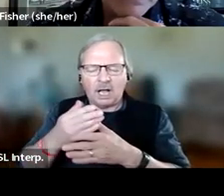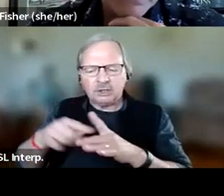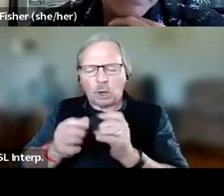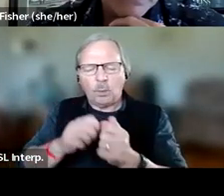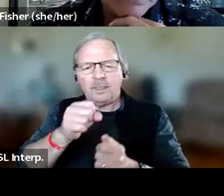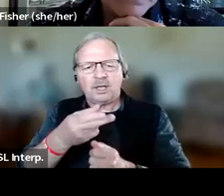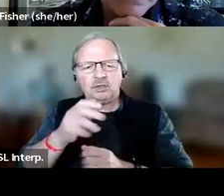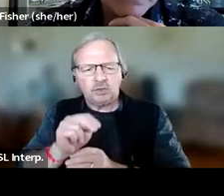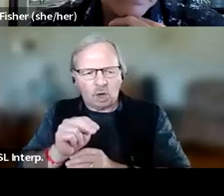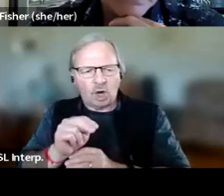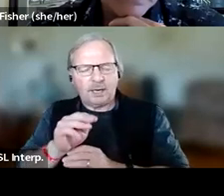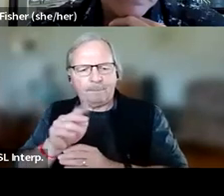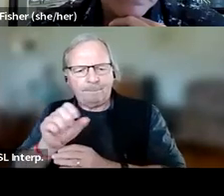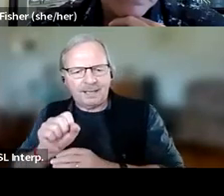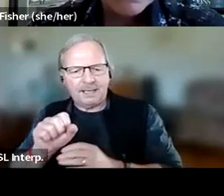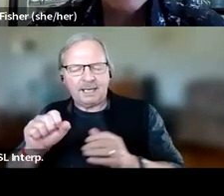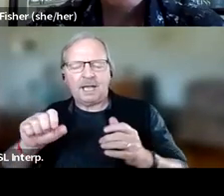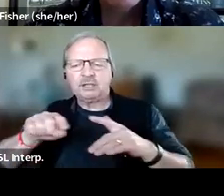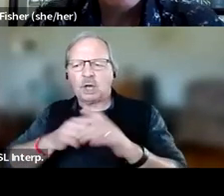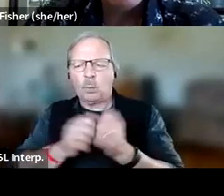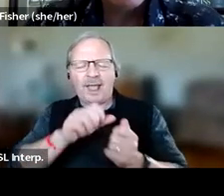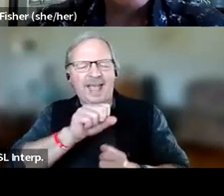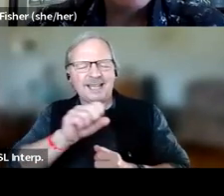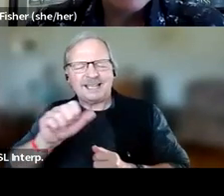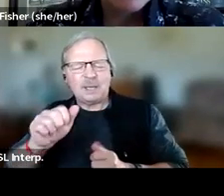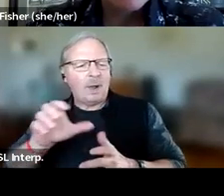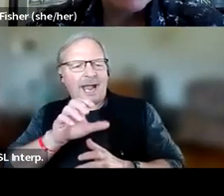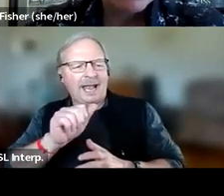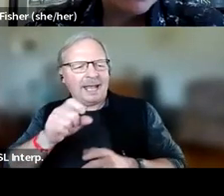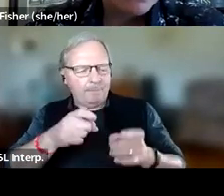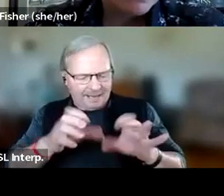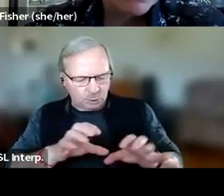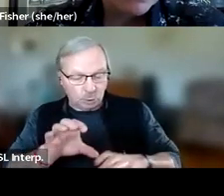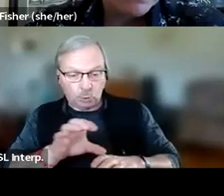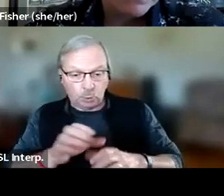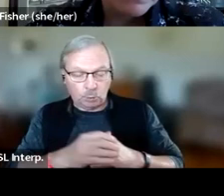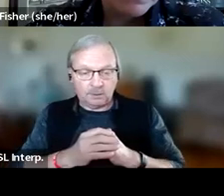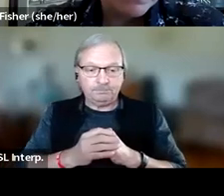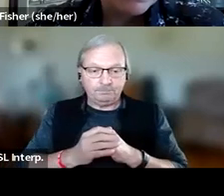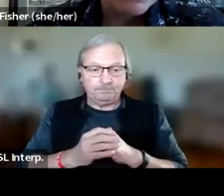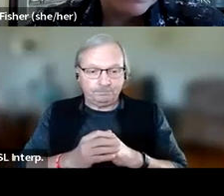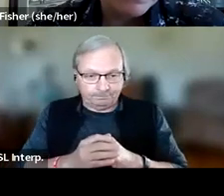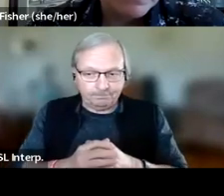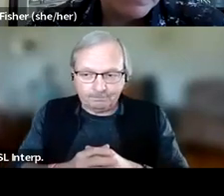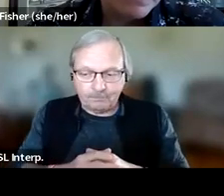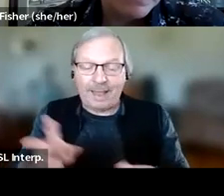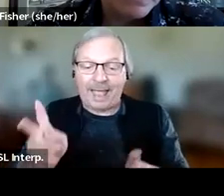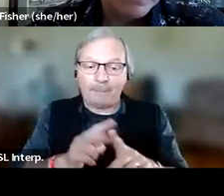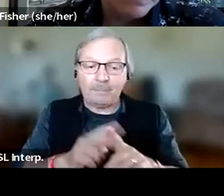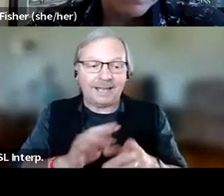you know, from starting with the SSA, what can case managers do to make sure they're applications are complete?